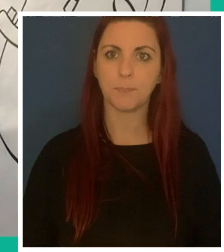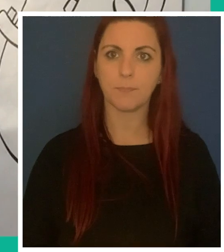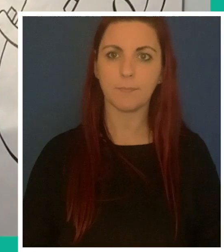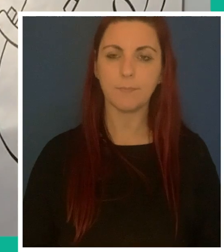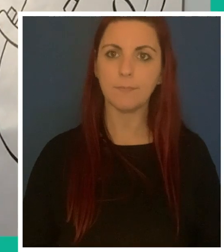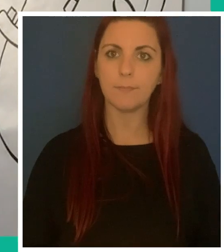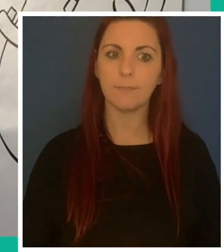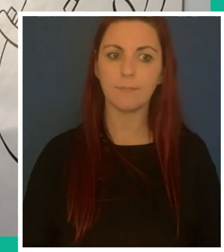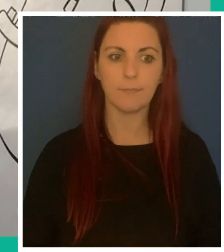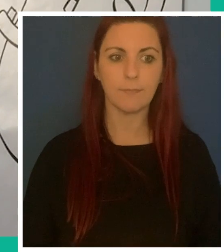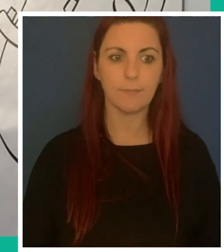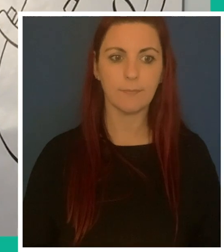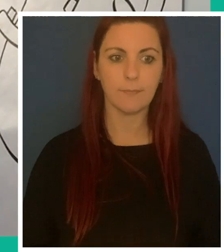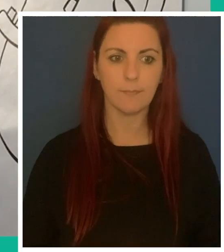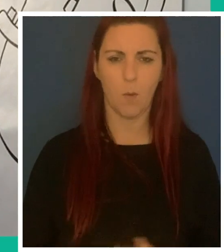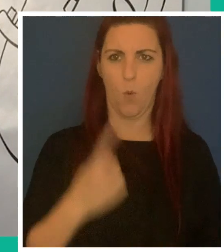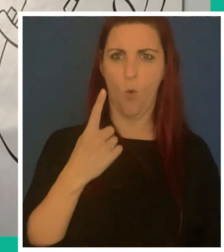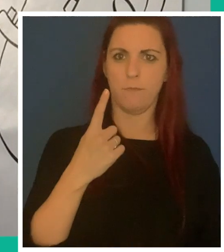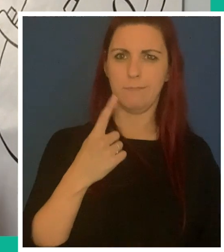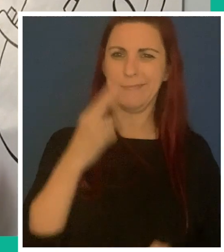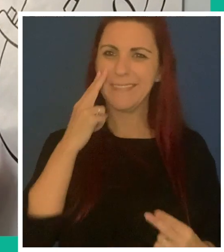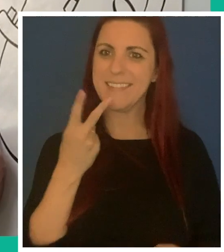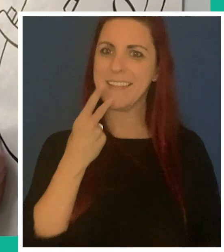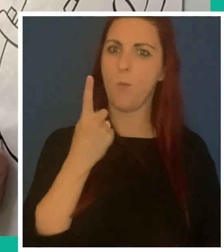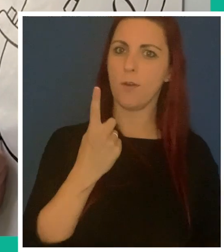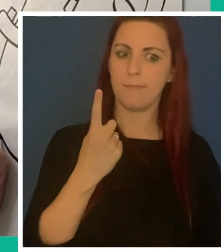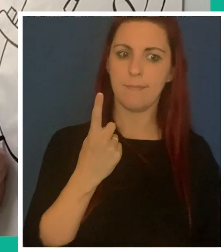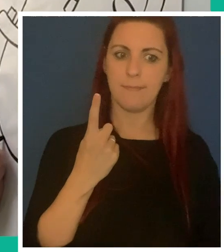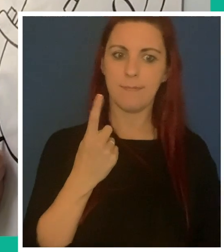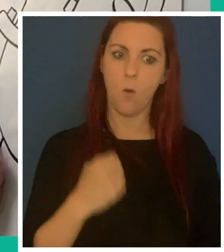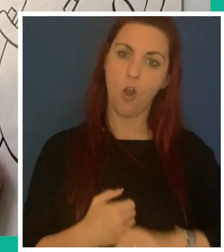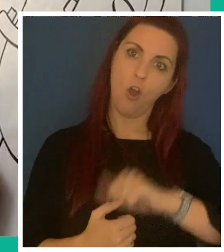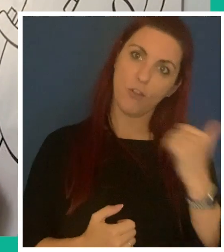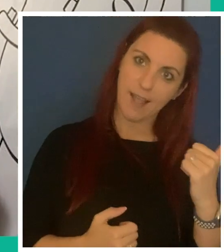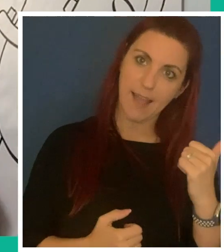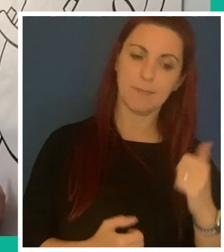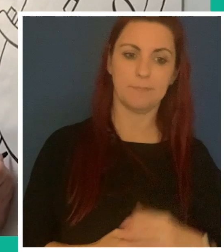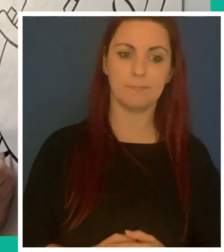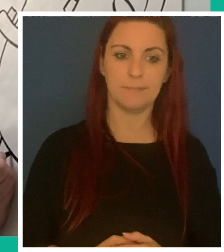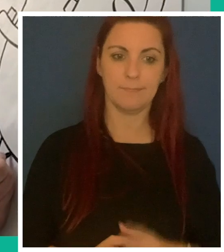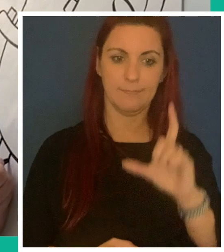And then he can't hobble around on one leg we need to draw the other one, so we'll draw the other leg over this side, one leg coming down like that and one